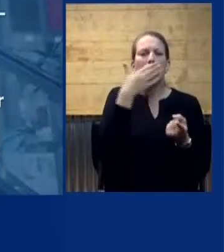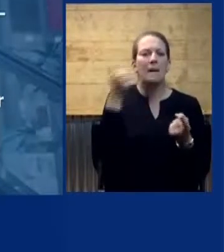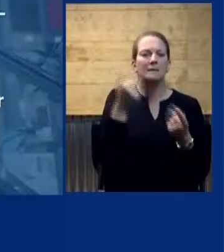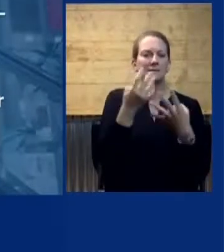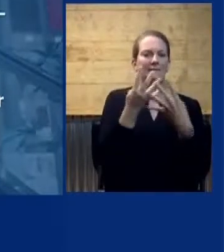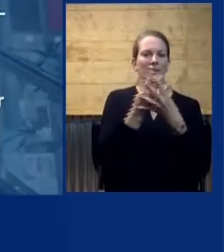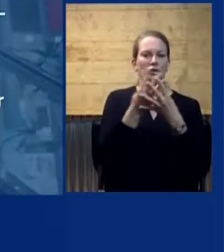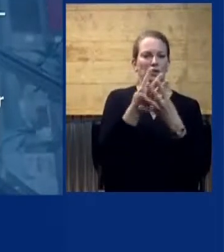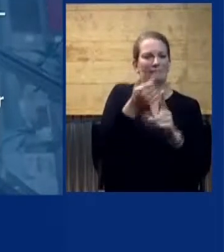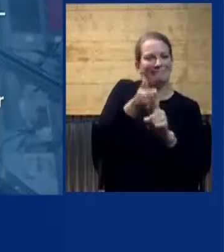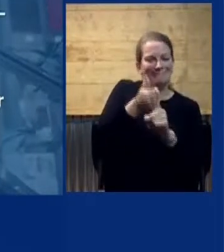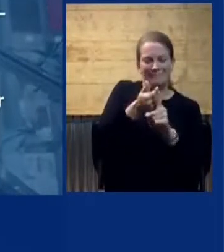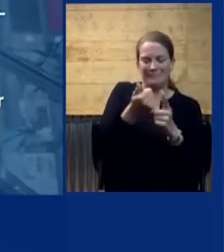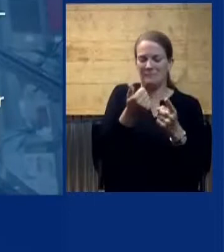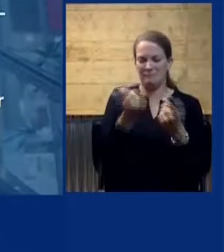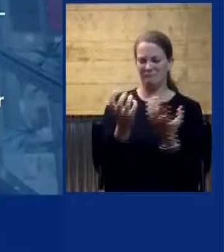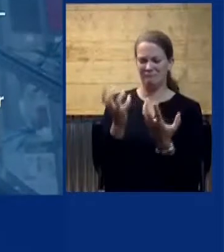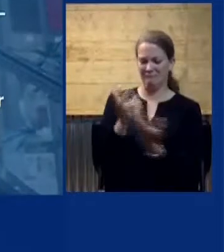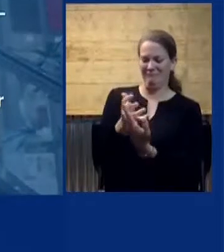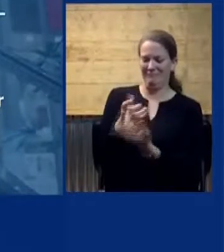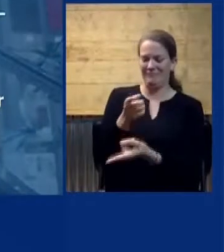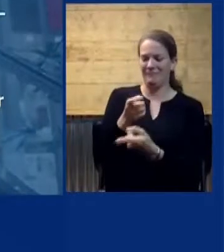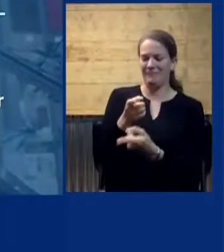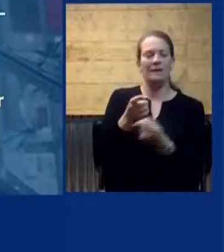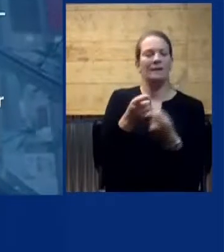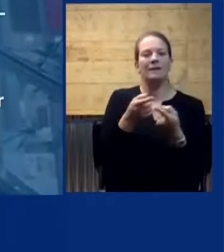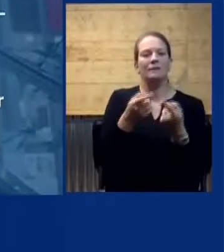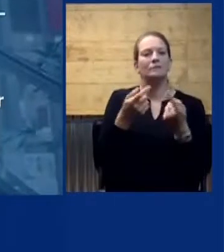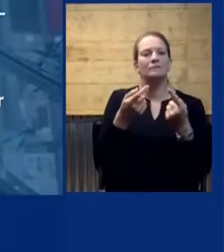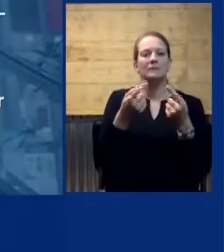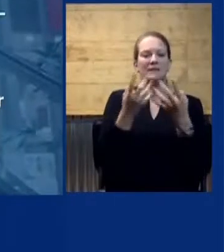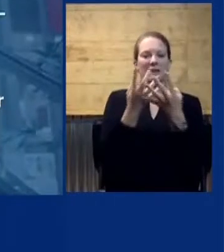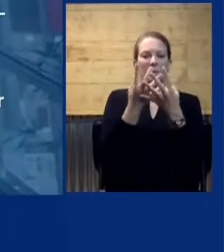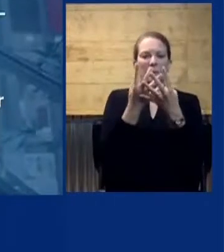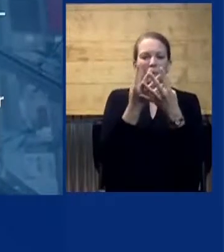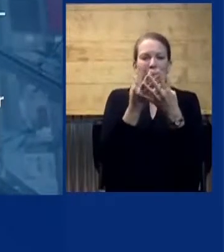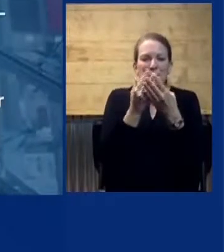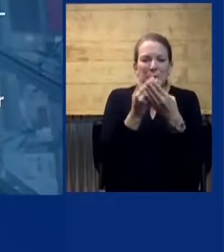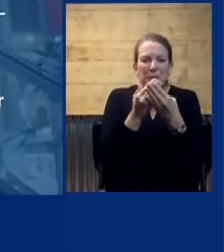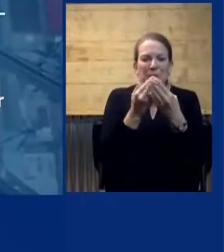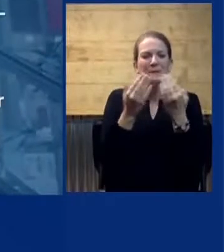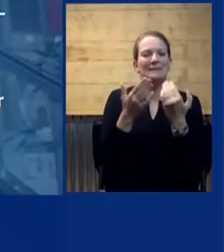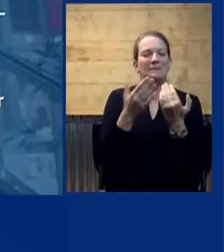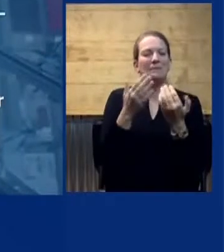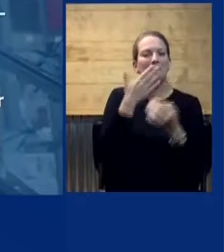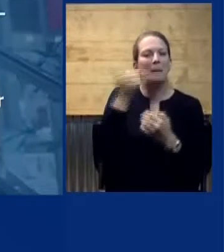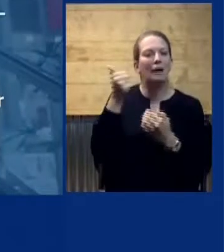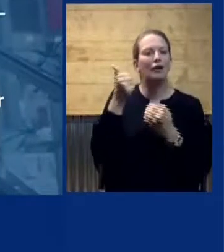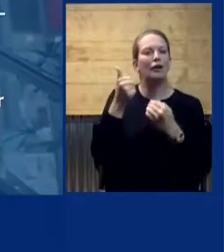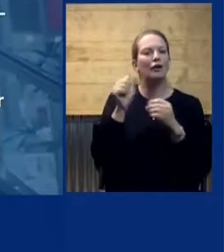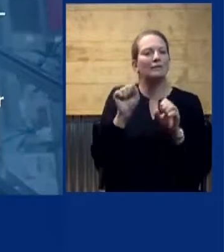THE FILTERS ARE RATED. SO WHAT WE'RE SAYING IS THE BEST